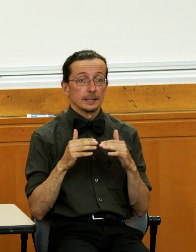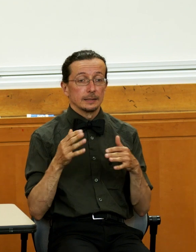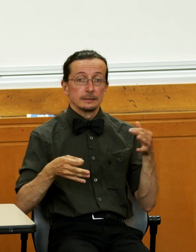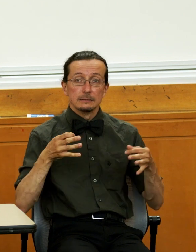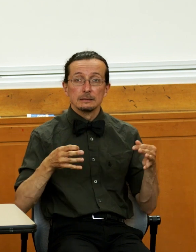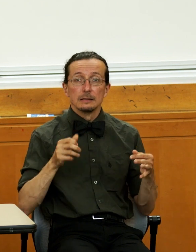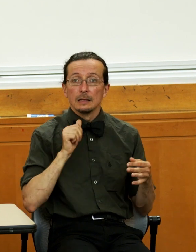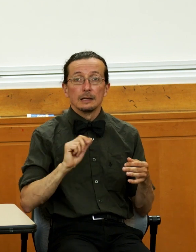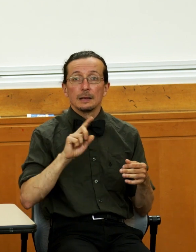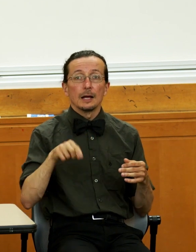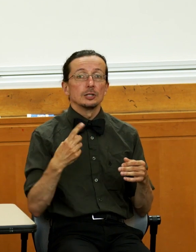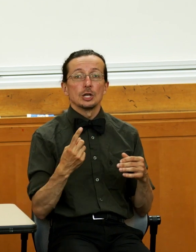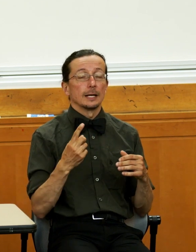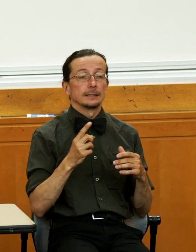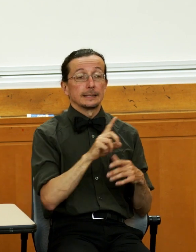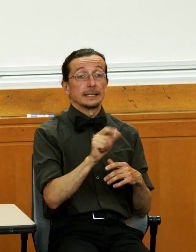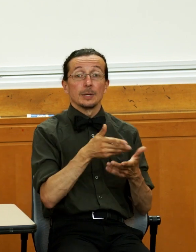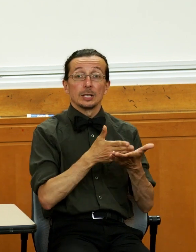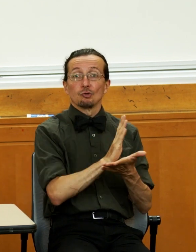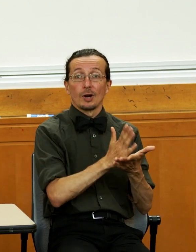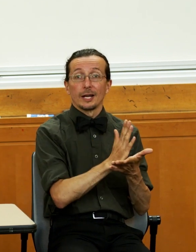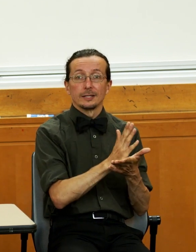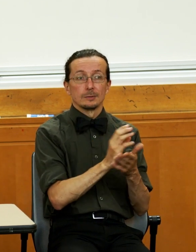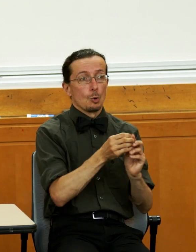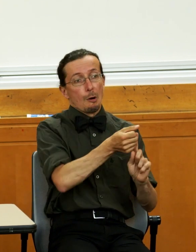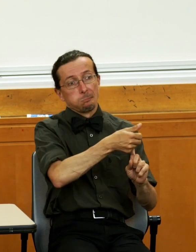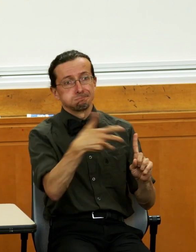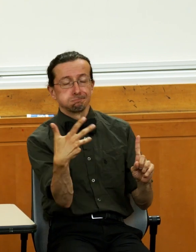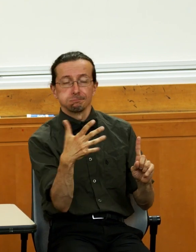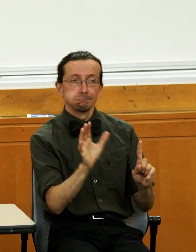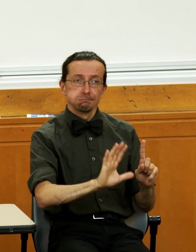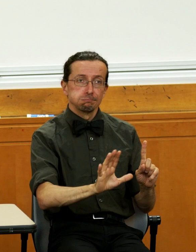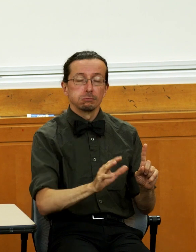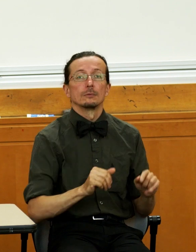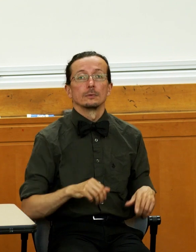form of disability rights. As one of the founding organizations of the Disability Justice movement,